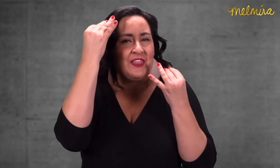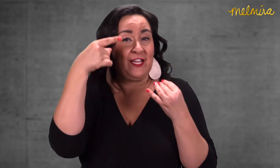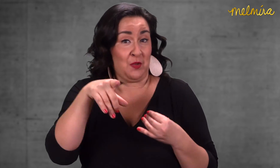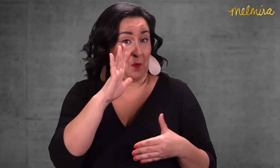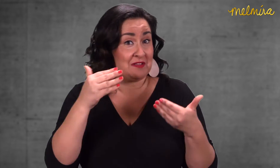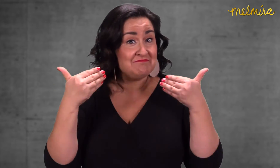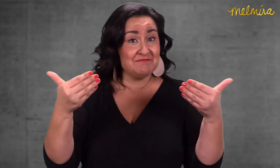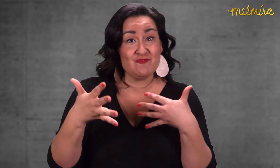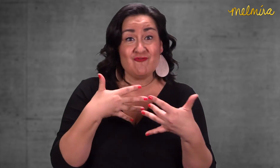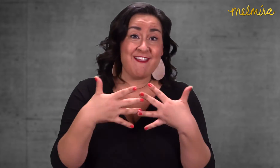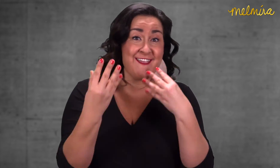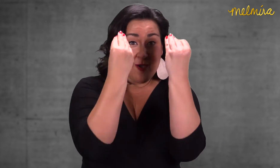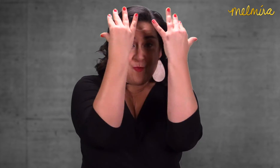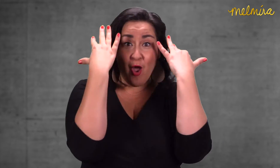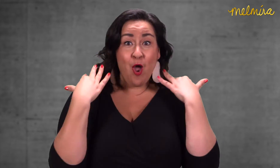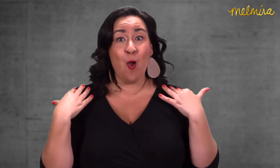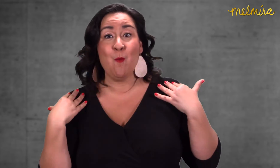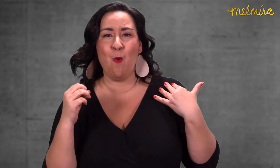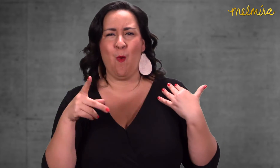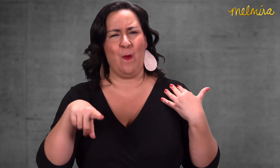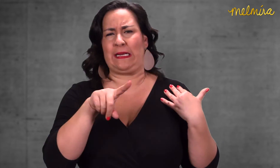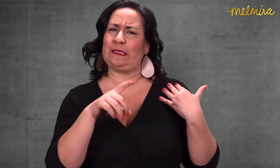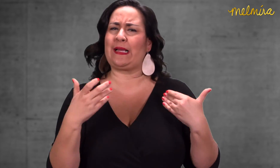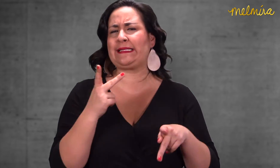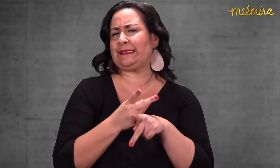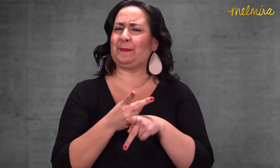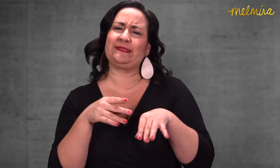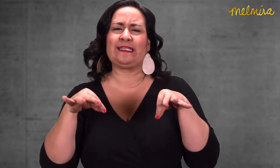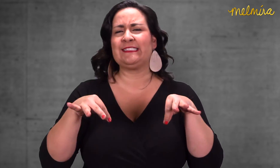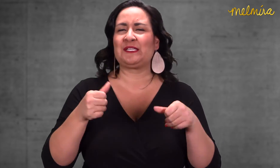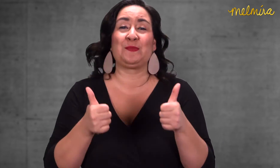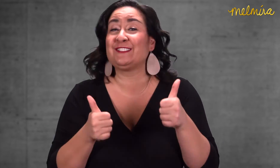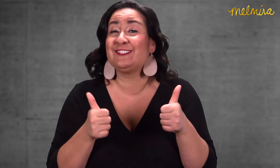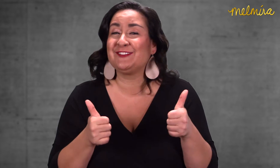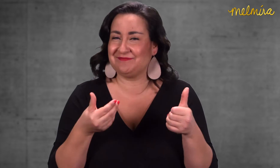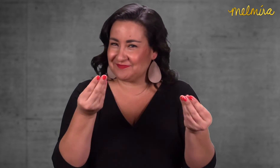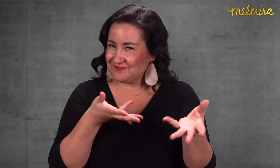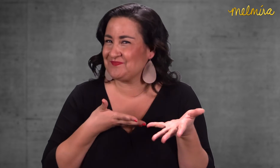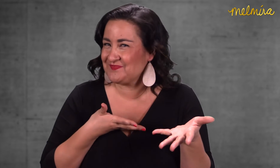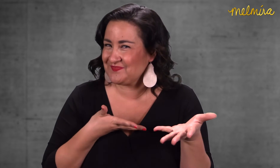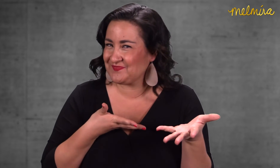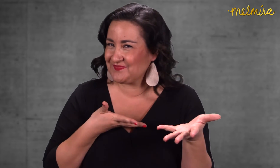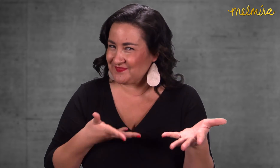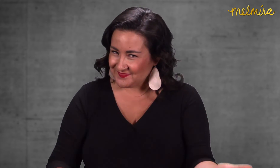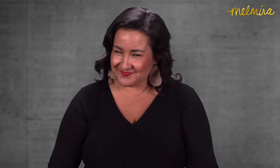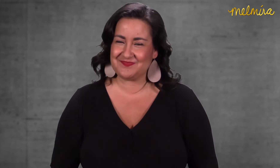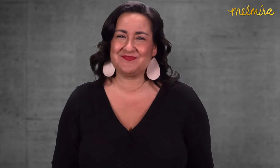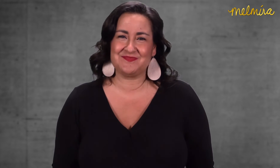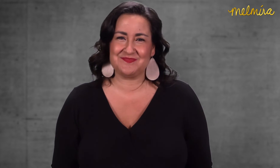What do you think? Would you go gray naturally, or do you feel like you need to keep on dyeing? Let's talk!